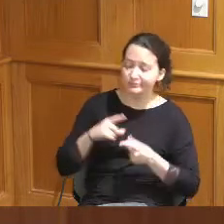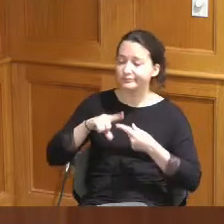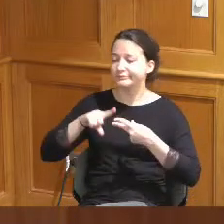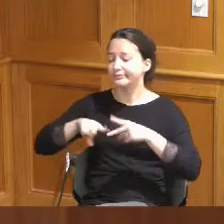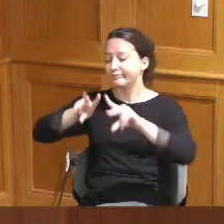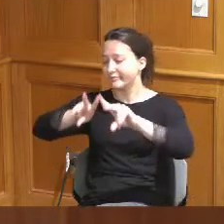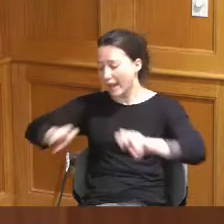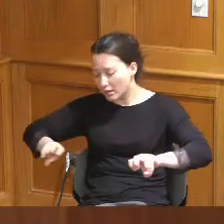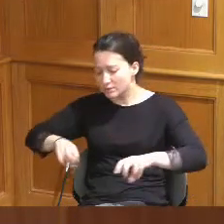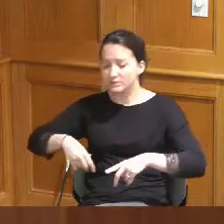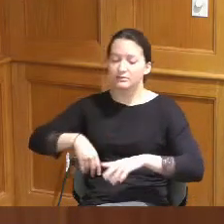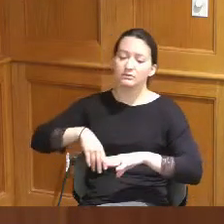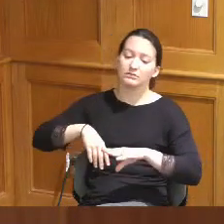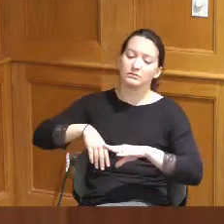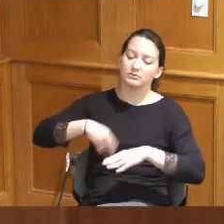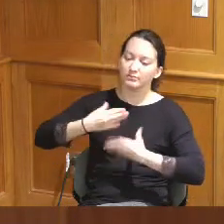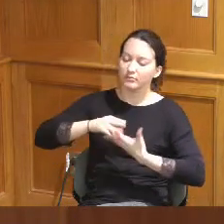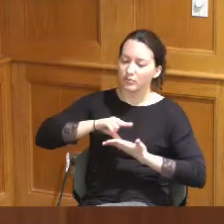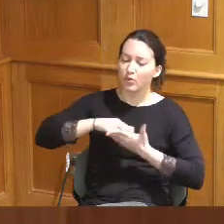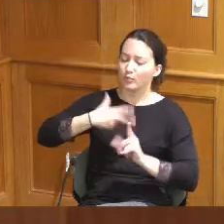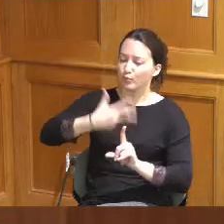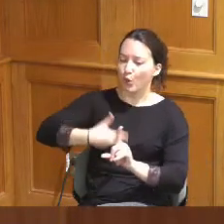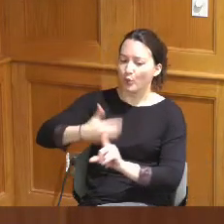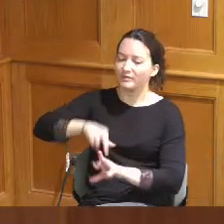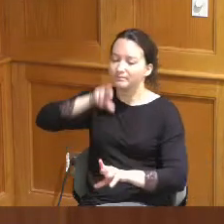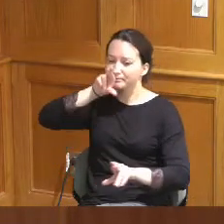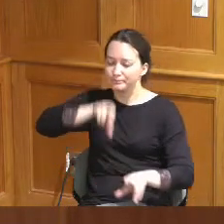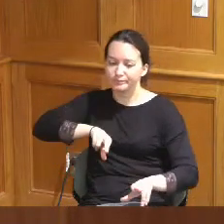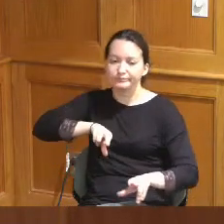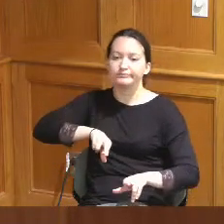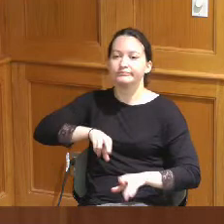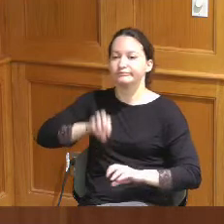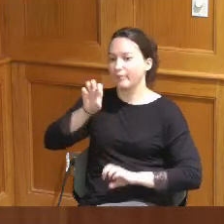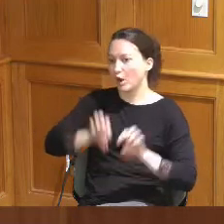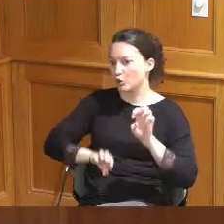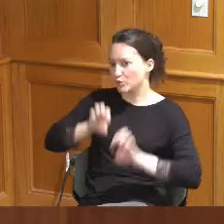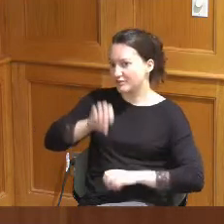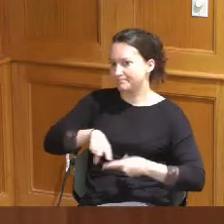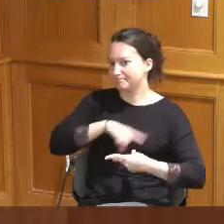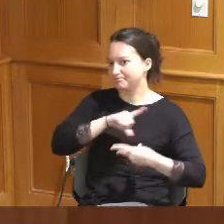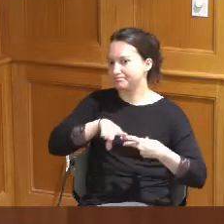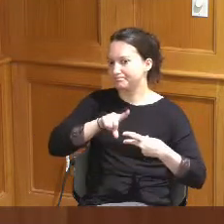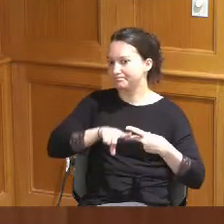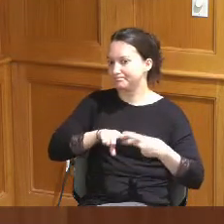quarterly performance measures and evaluation for those grants happy to answer anything